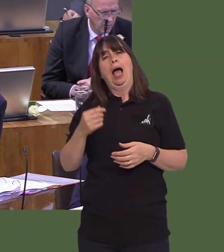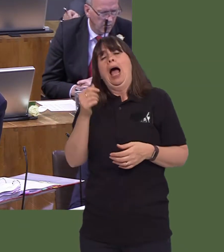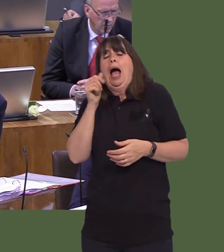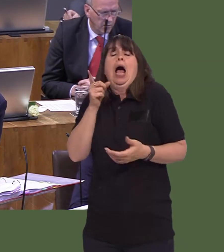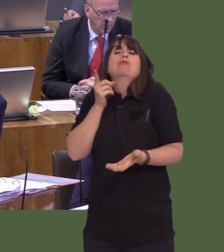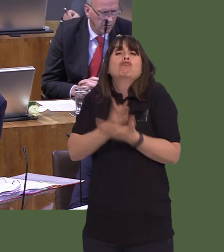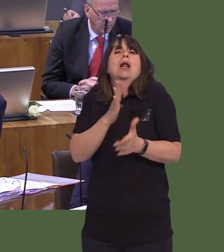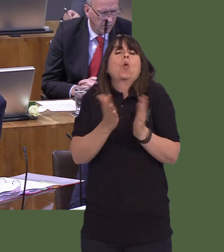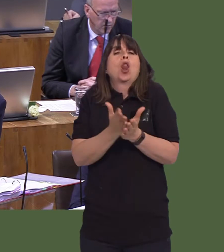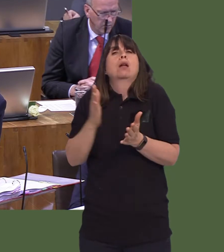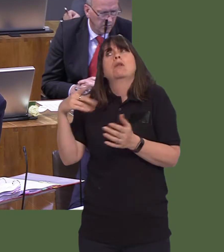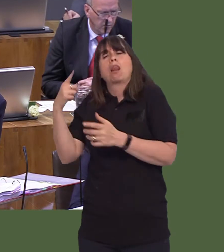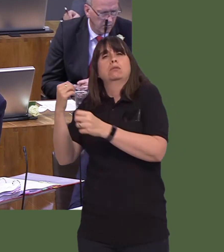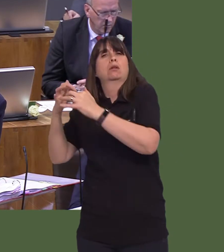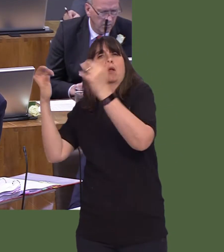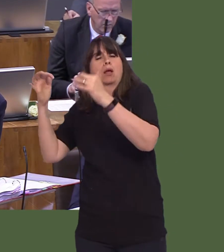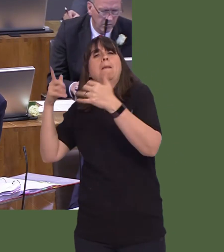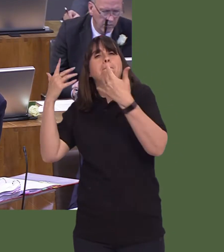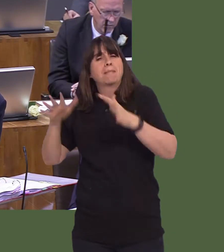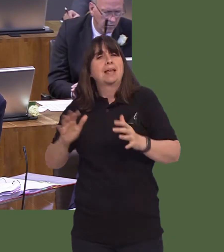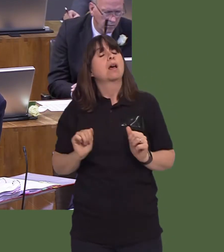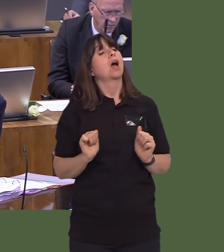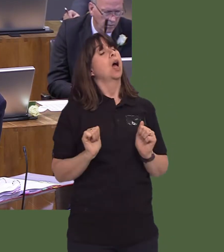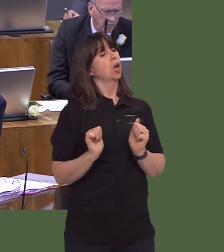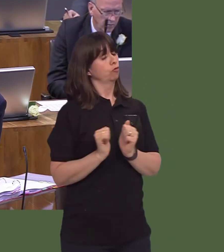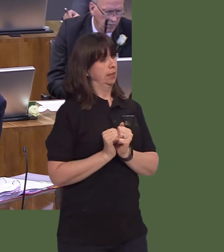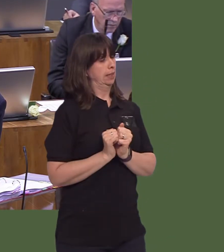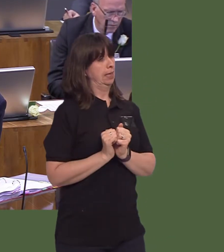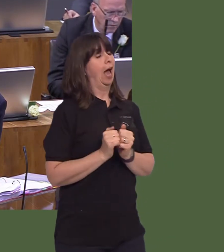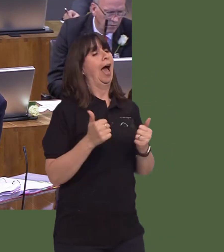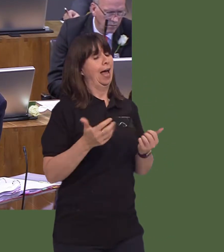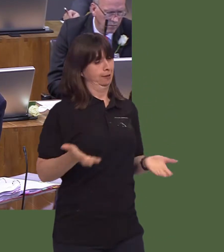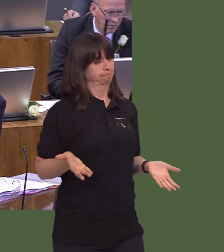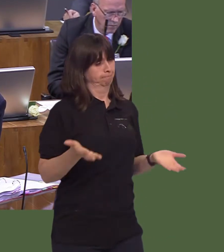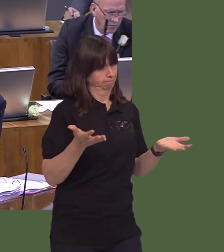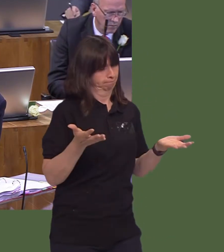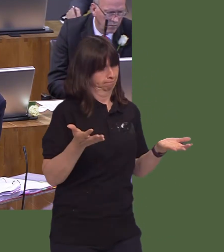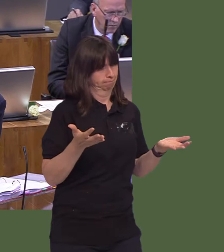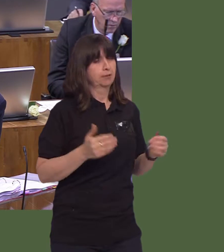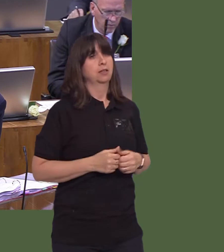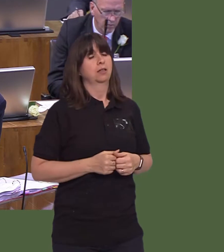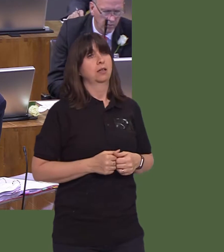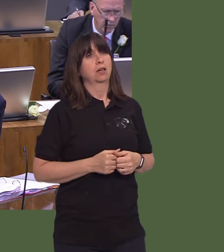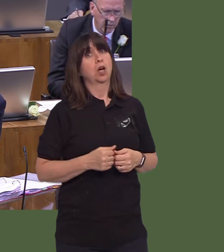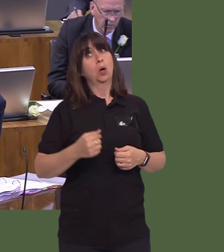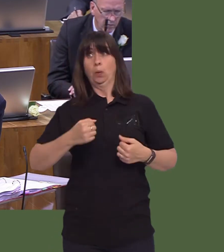the UK Government has come to an agreement where they have conceded, I recognise, a great deal of ground. And we are in a position whereówhilst we would have preferred to get rid of clause